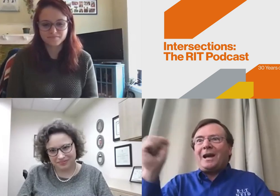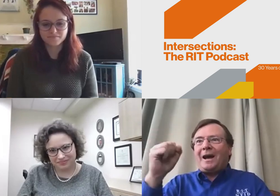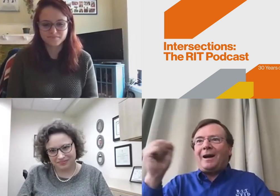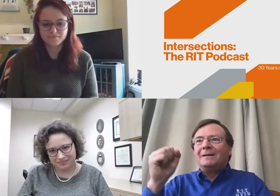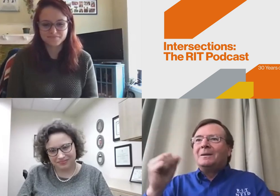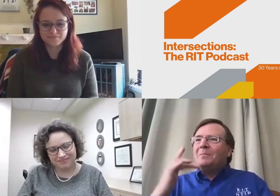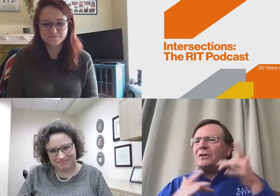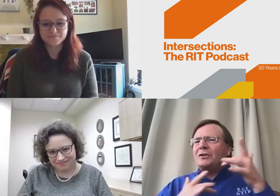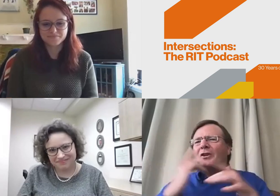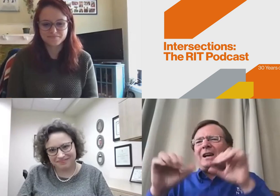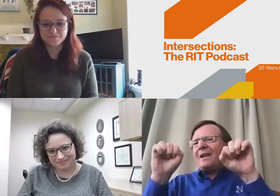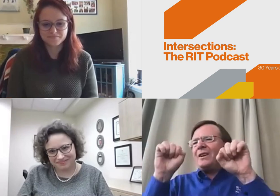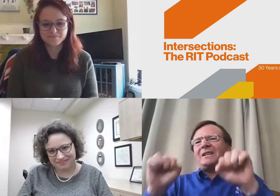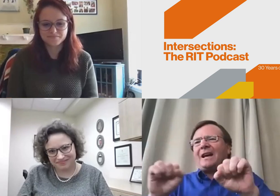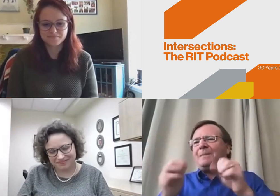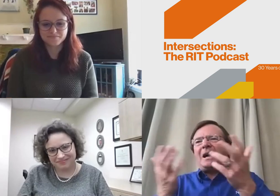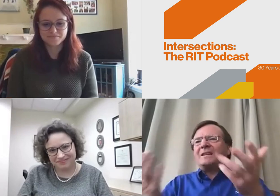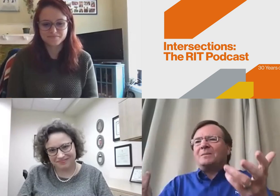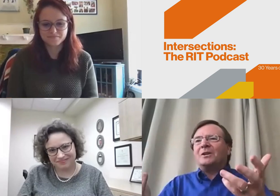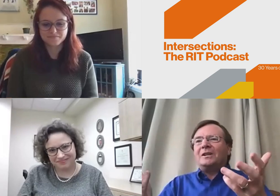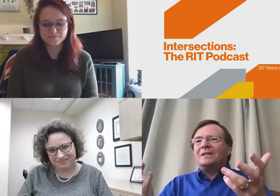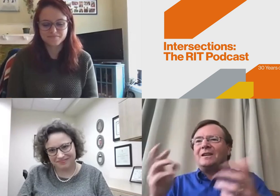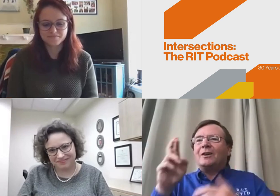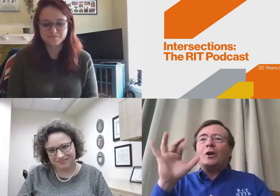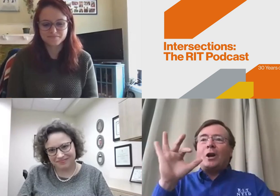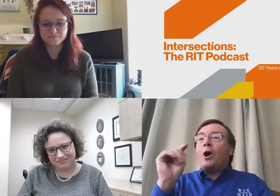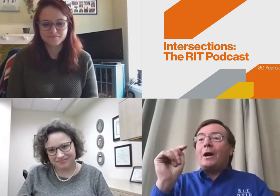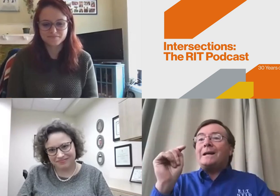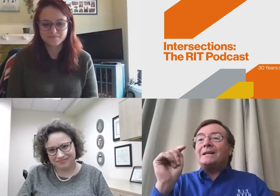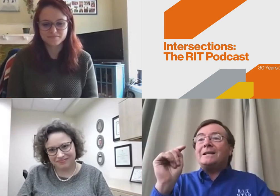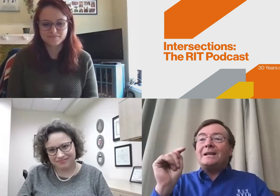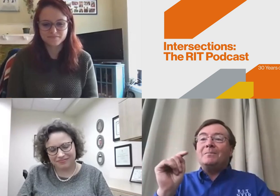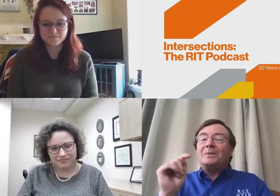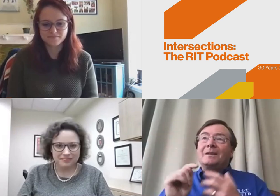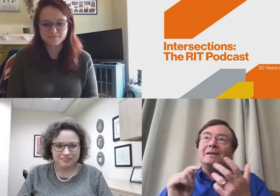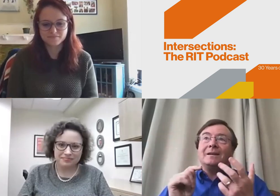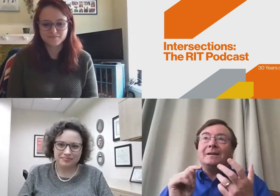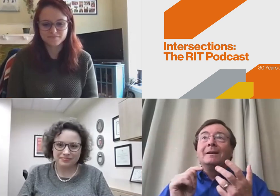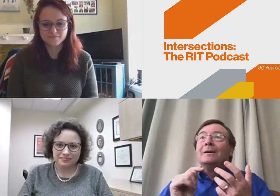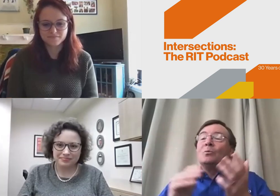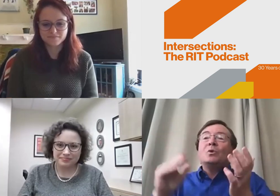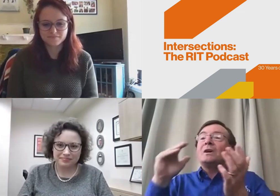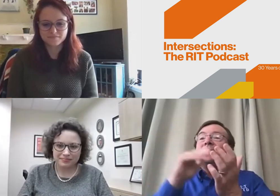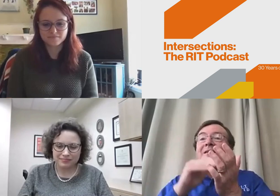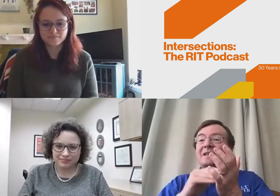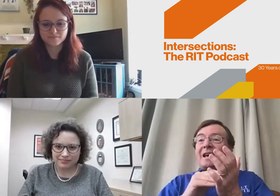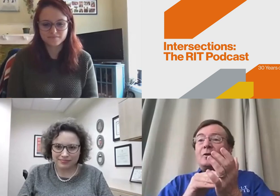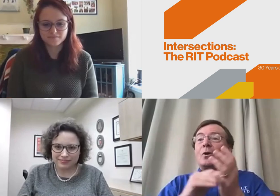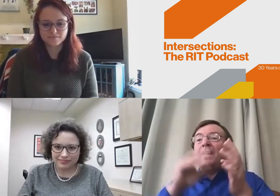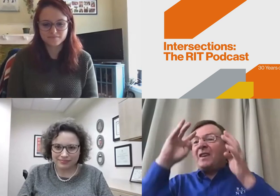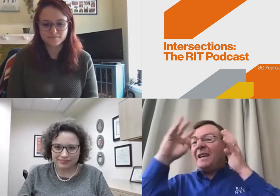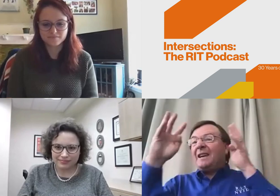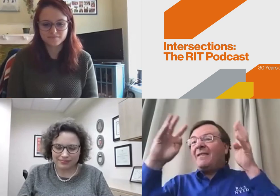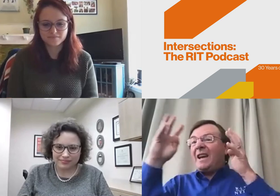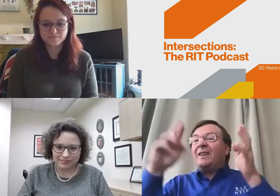Yeah. But there's a lot of exciting possibilities there, and RIT can be the center of innovative